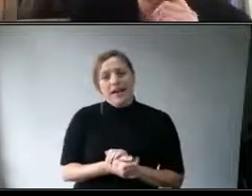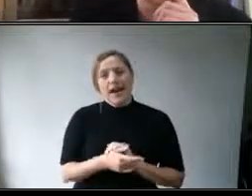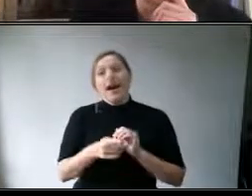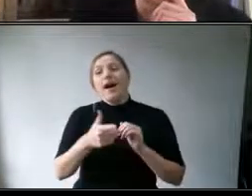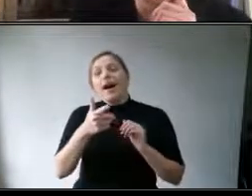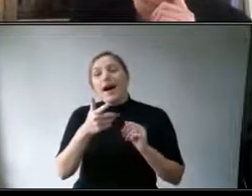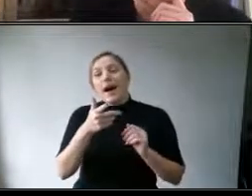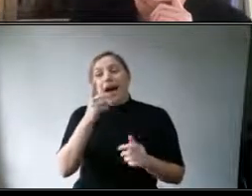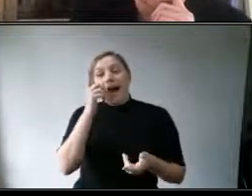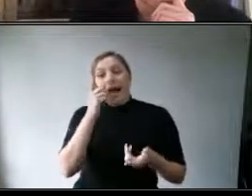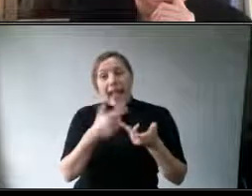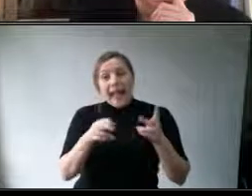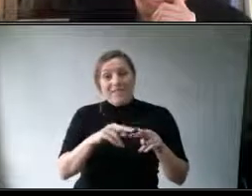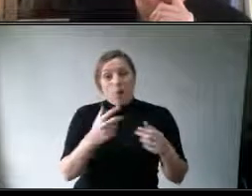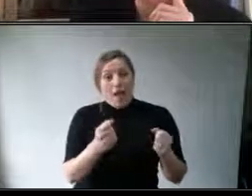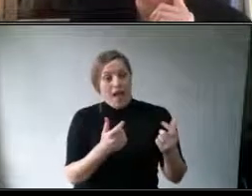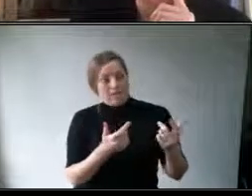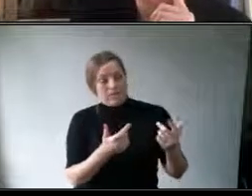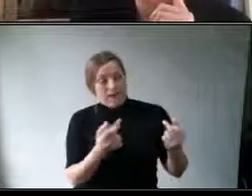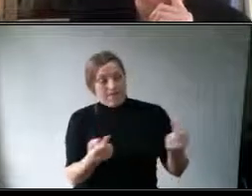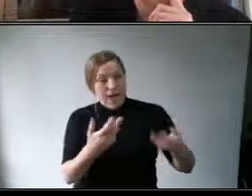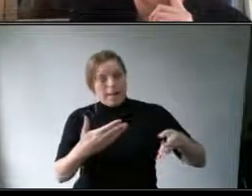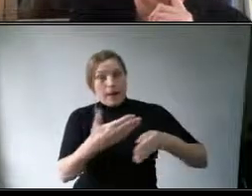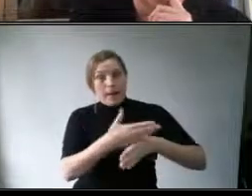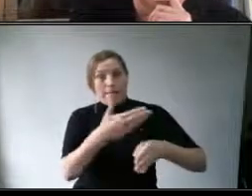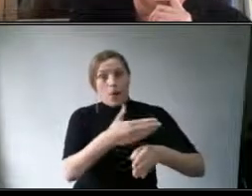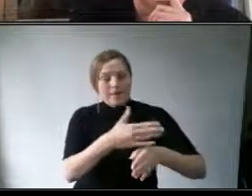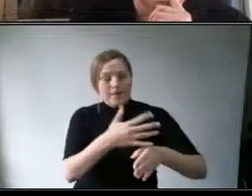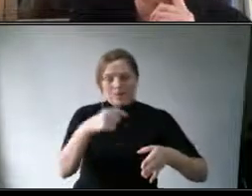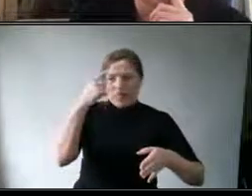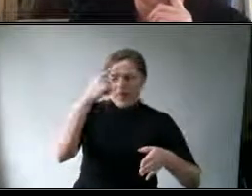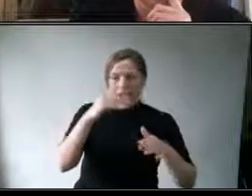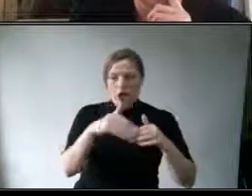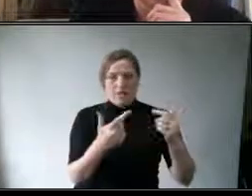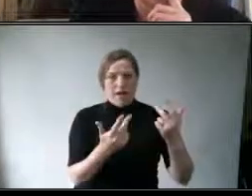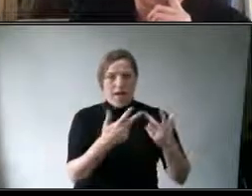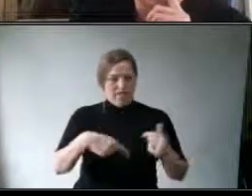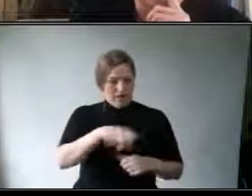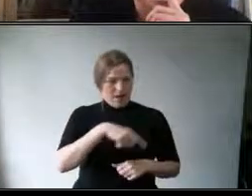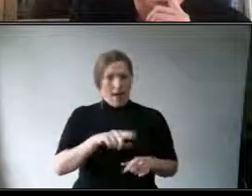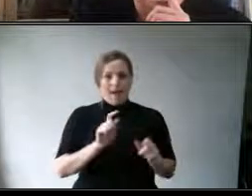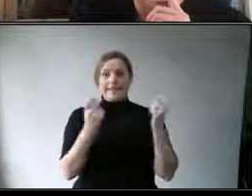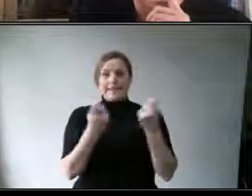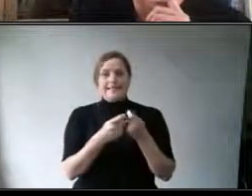um but this is a paid decision so there's no problem there